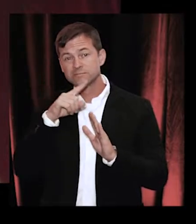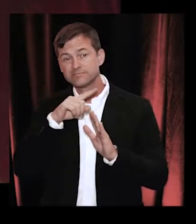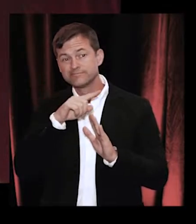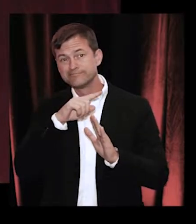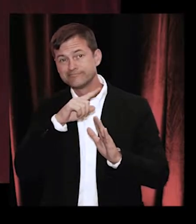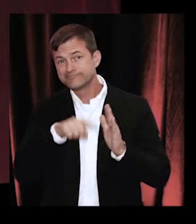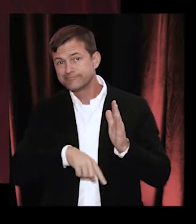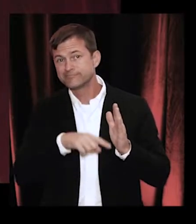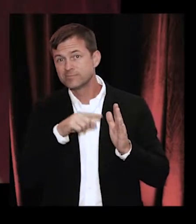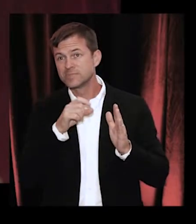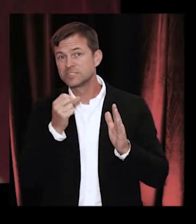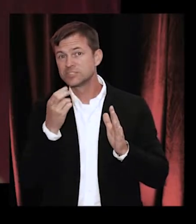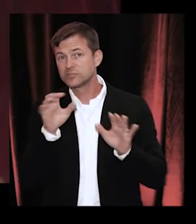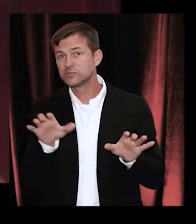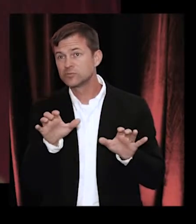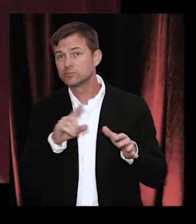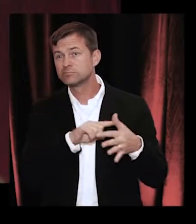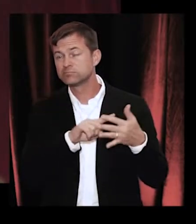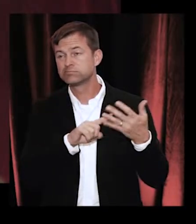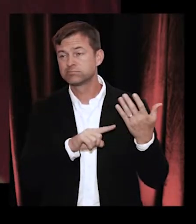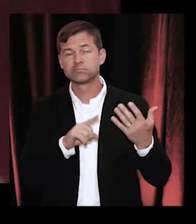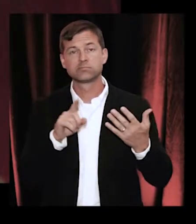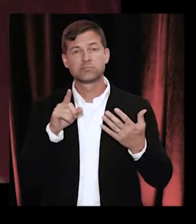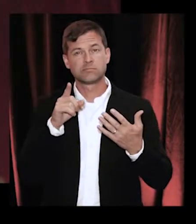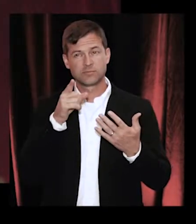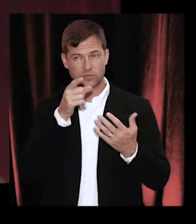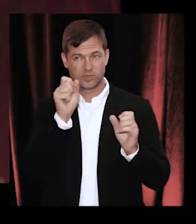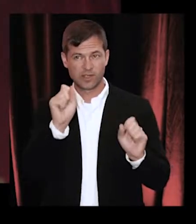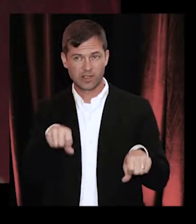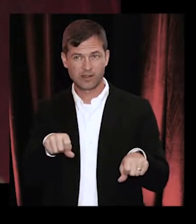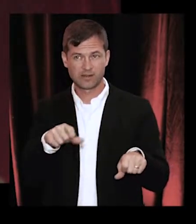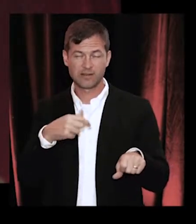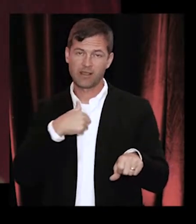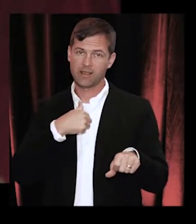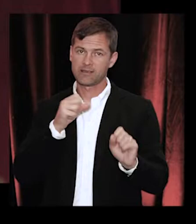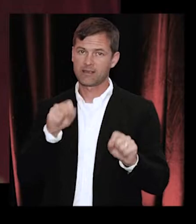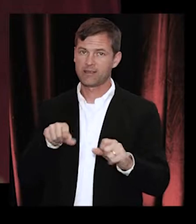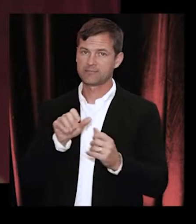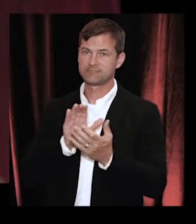that I get to celebrate and you get to celebrate with her today on these special awards.